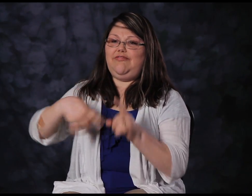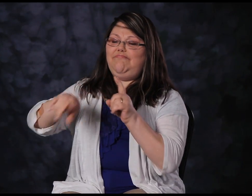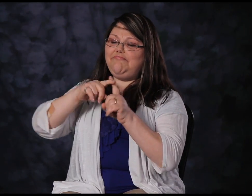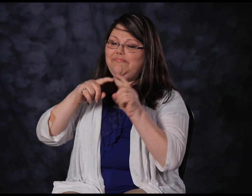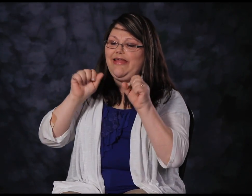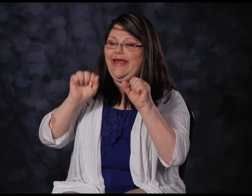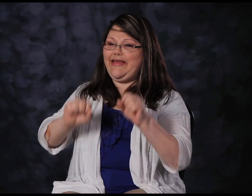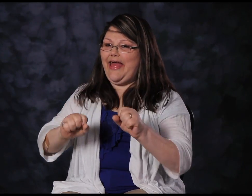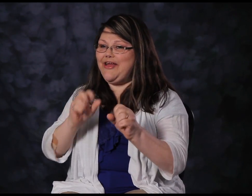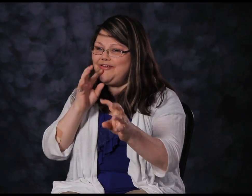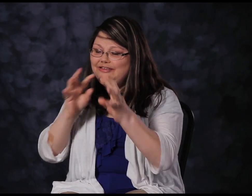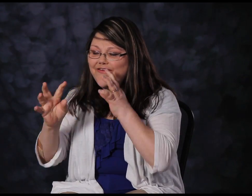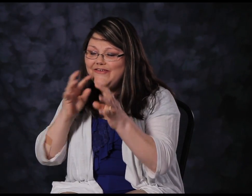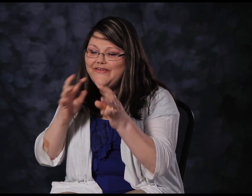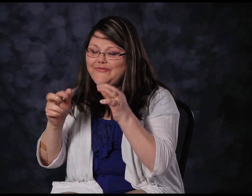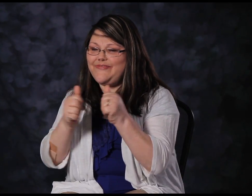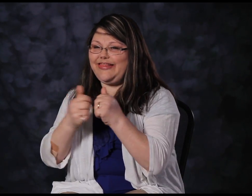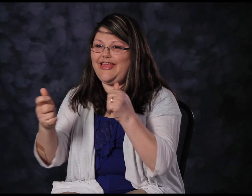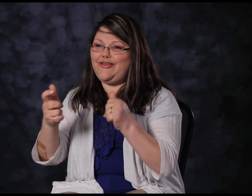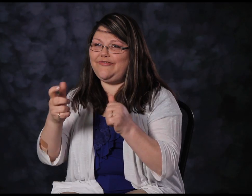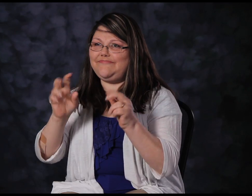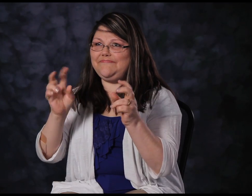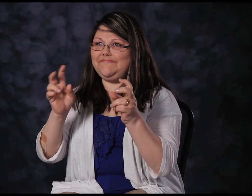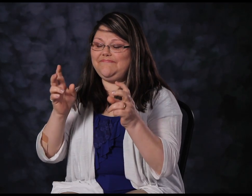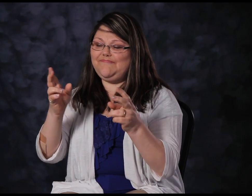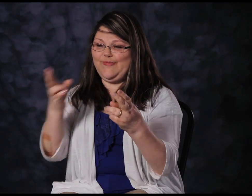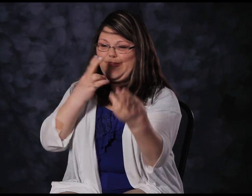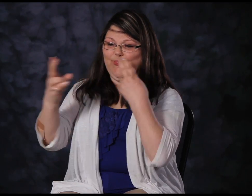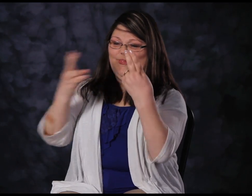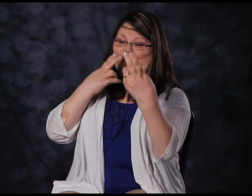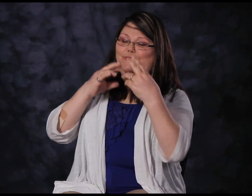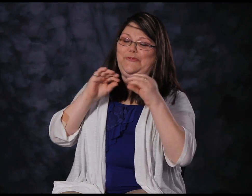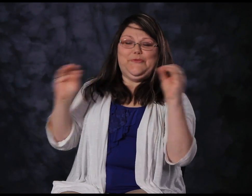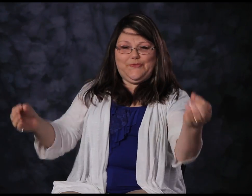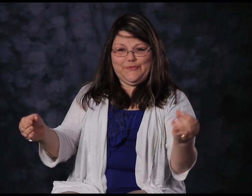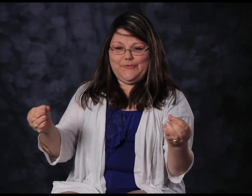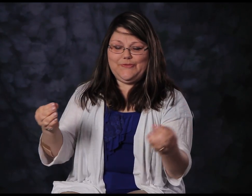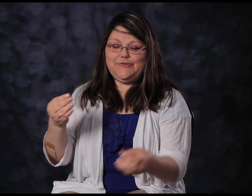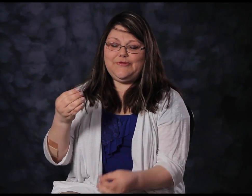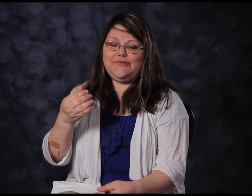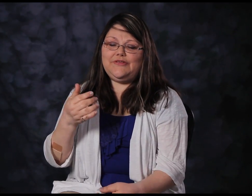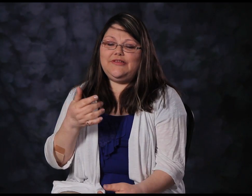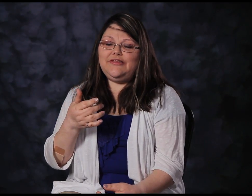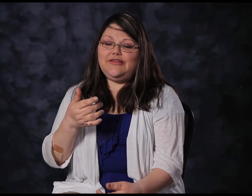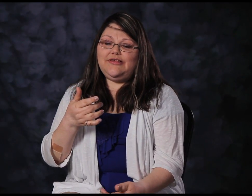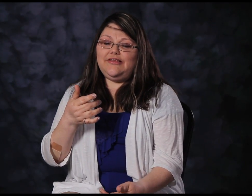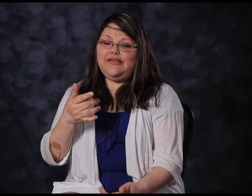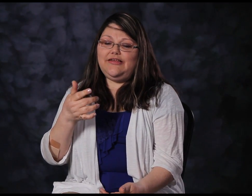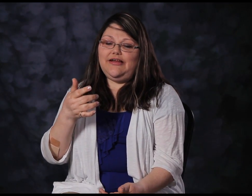My relationship with my dog is endlessly therapeutic. I feel like I don’t need to filter anything.